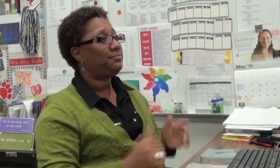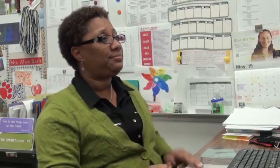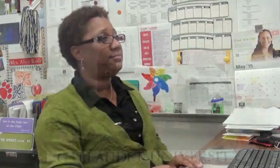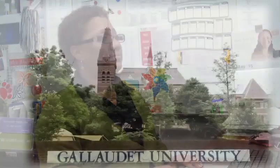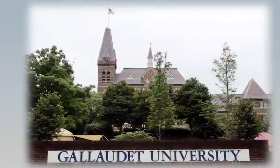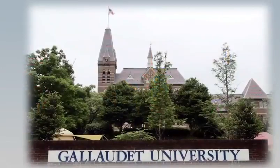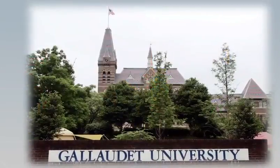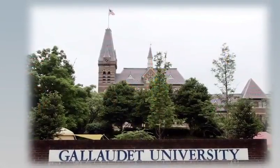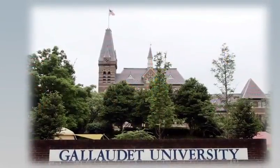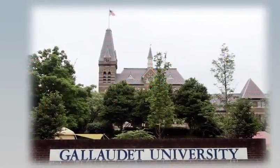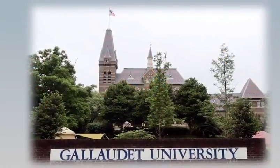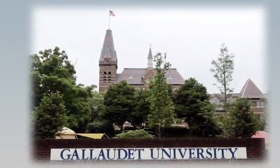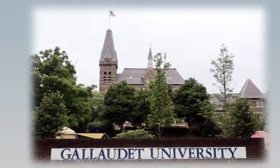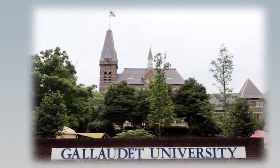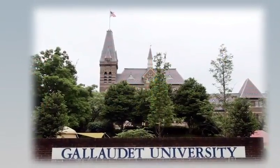[photo of Gallaudet]